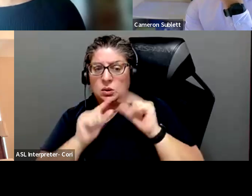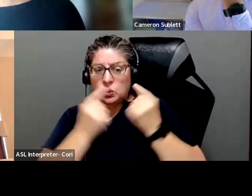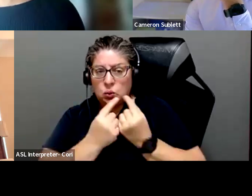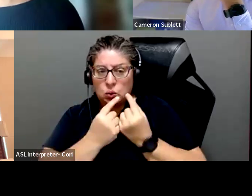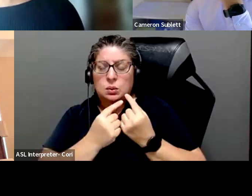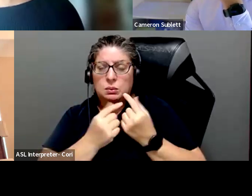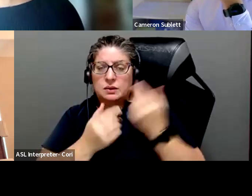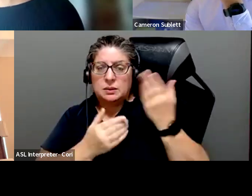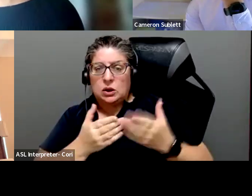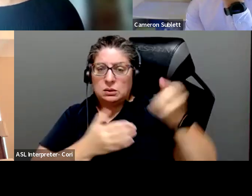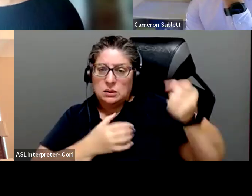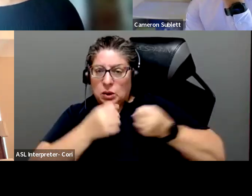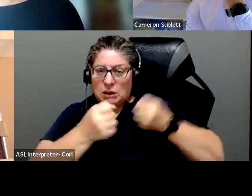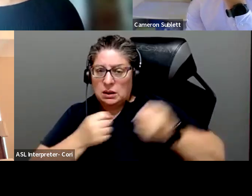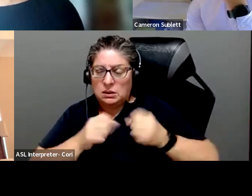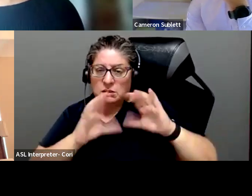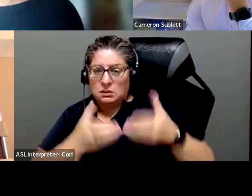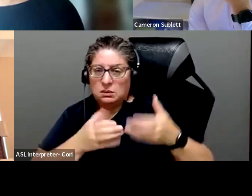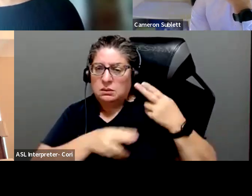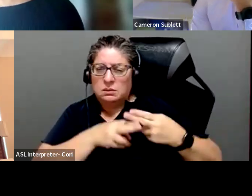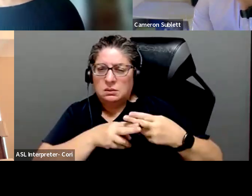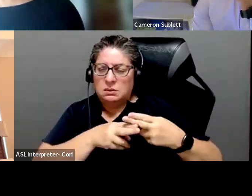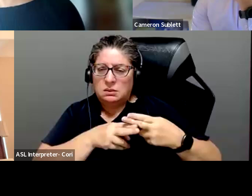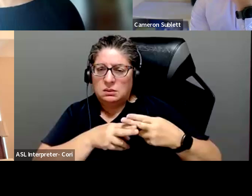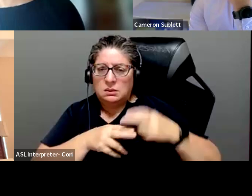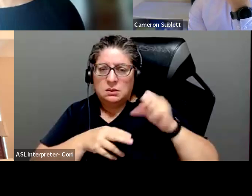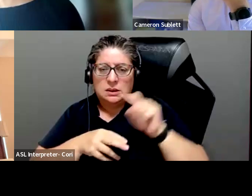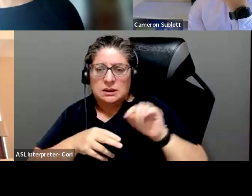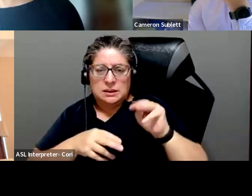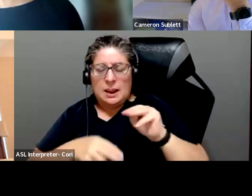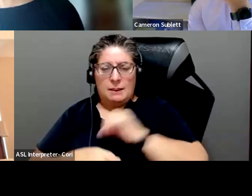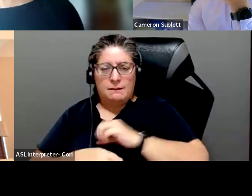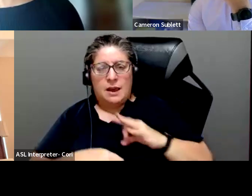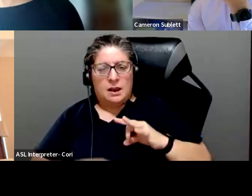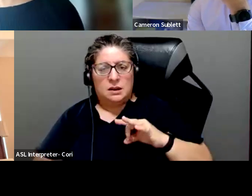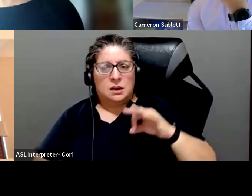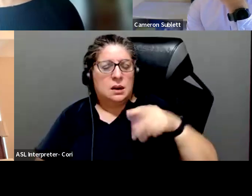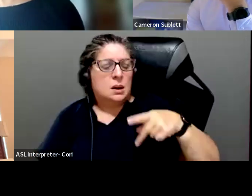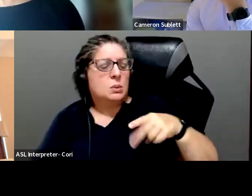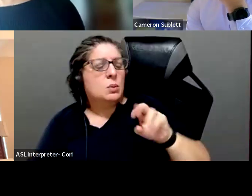to bring in. Stem faculty a proximal four years.